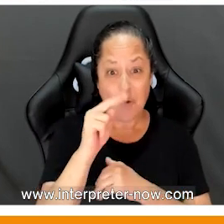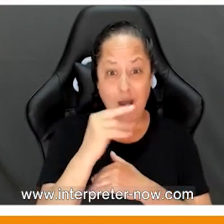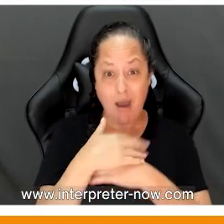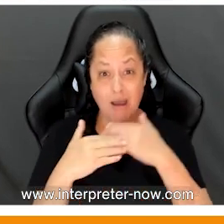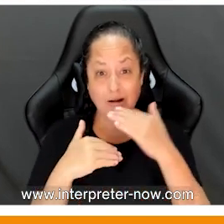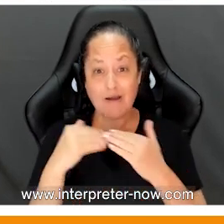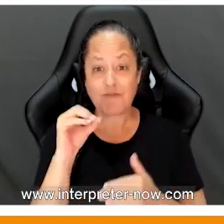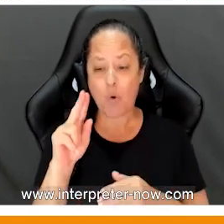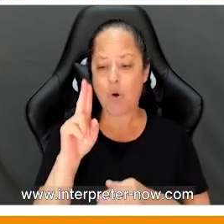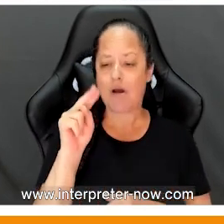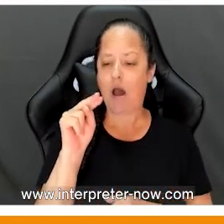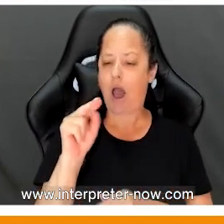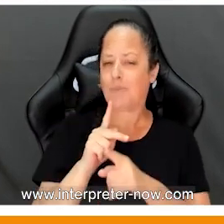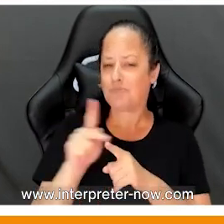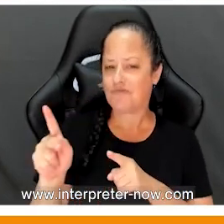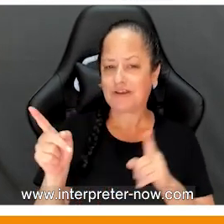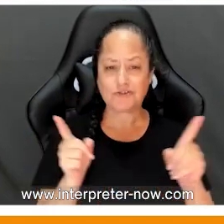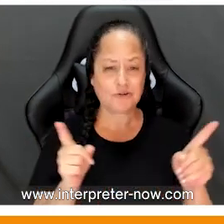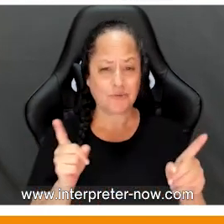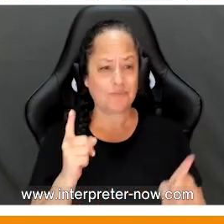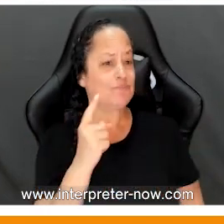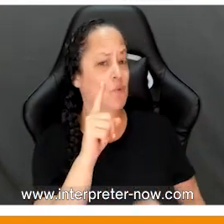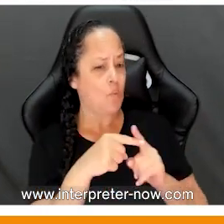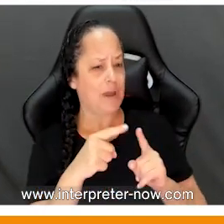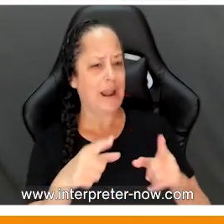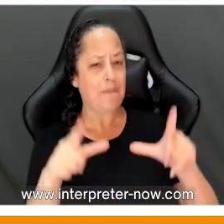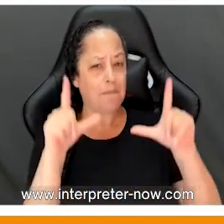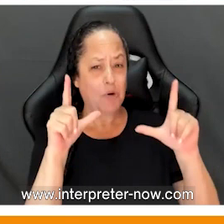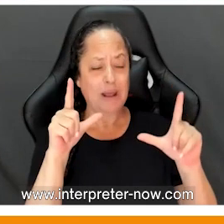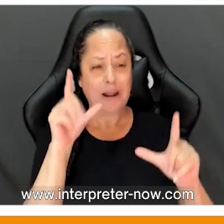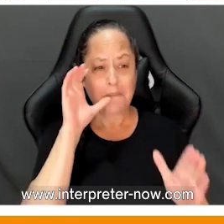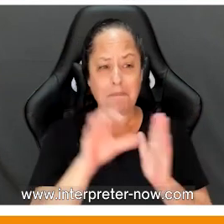Does that make you uncomfortable, or is that unprofessional? Here's one.